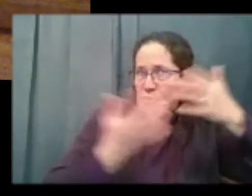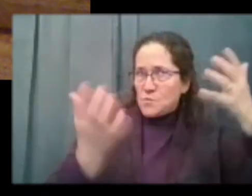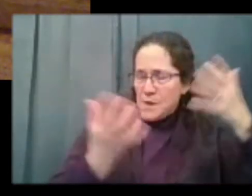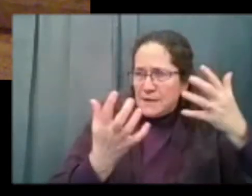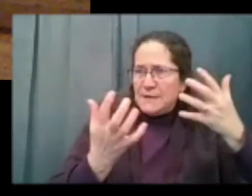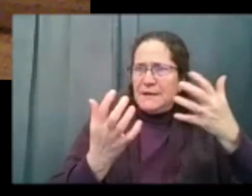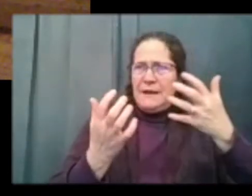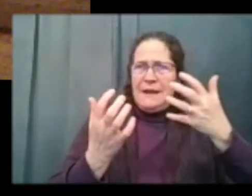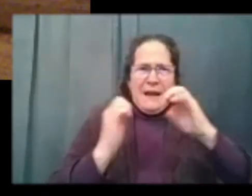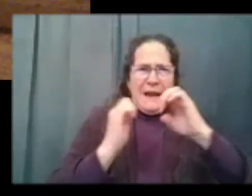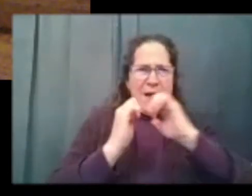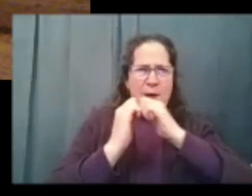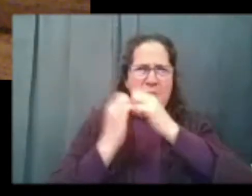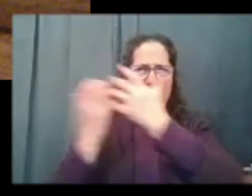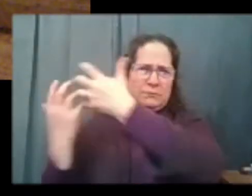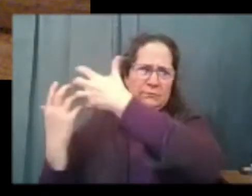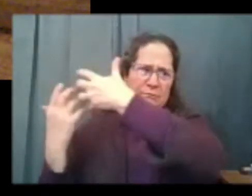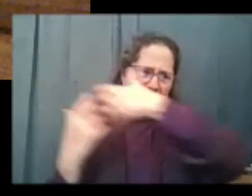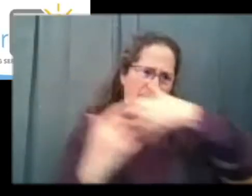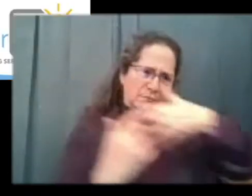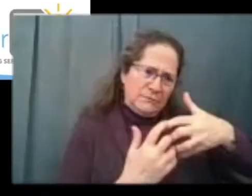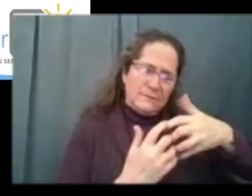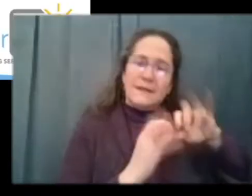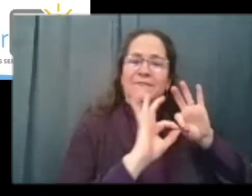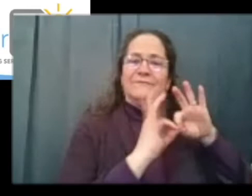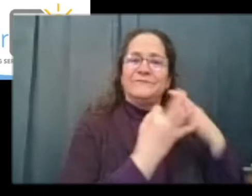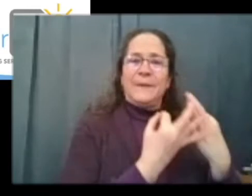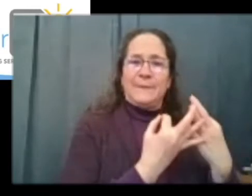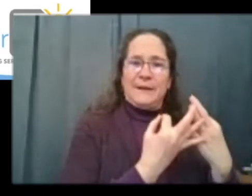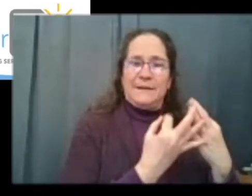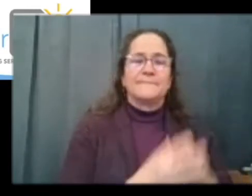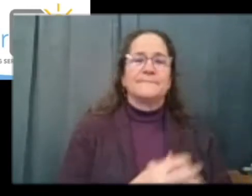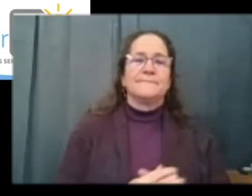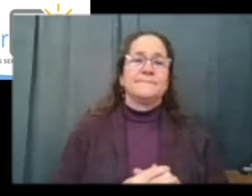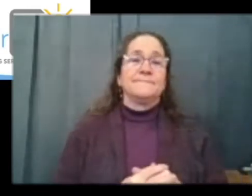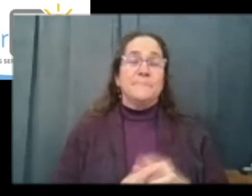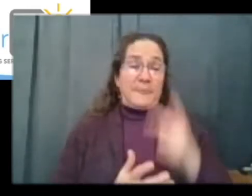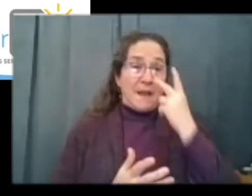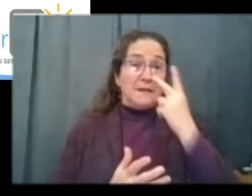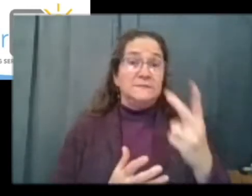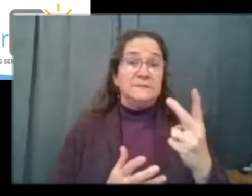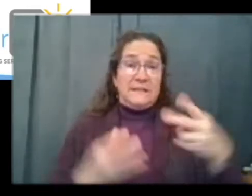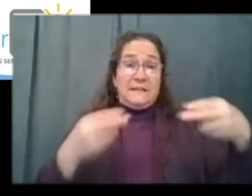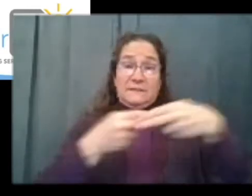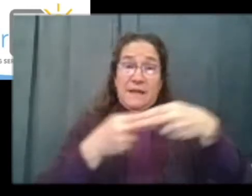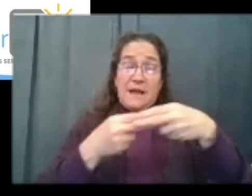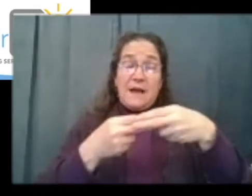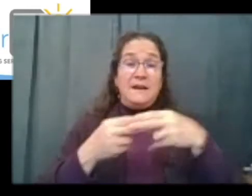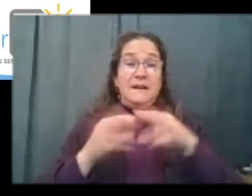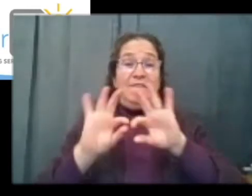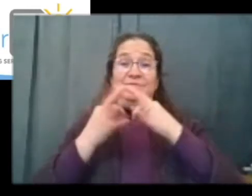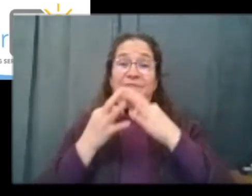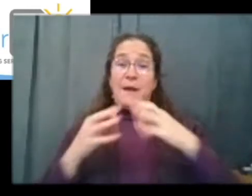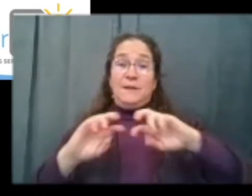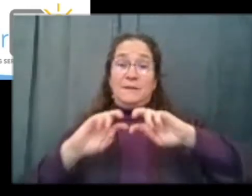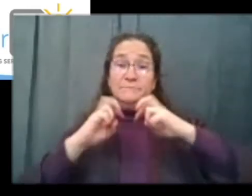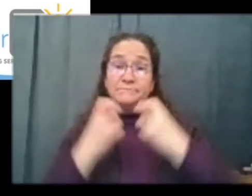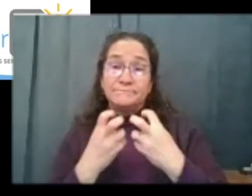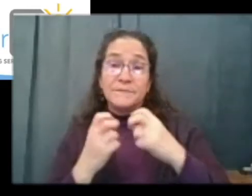all together with families. You'll see on the slide of family meeting with an educator to see how they can work together.